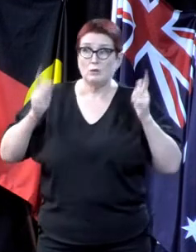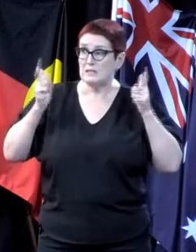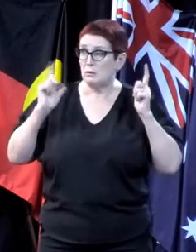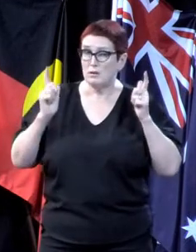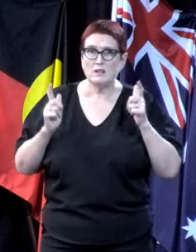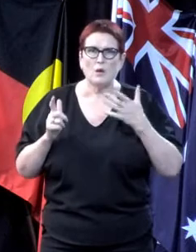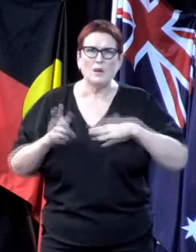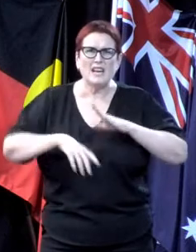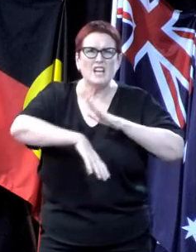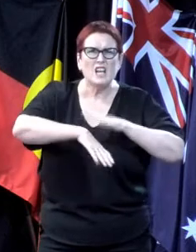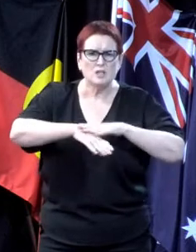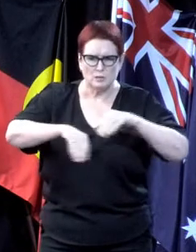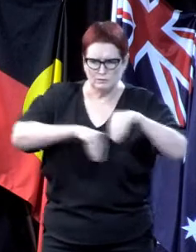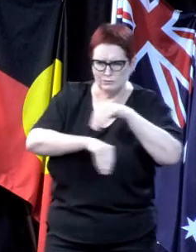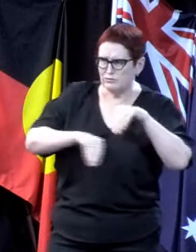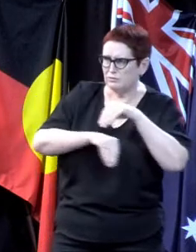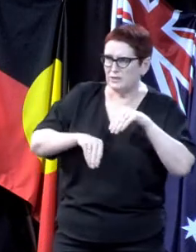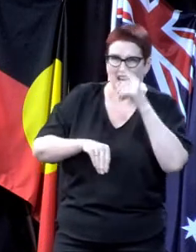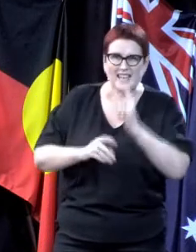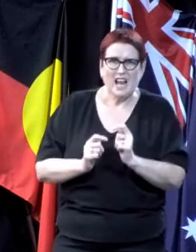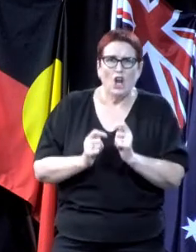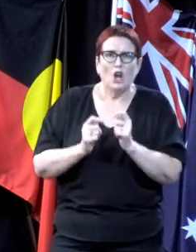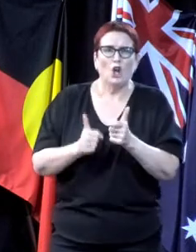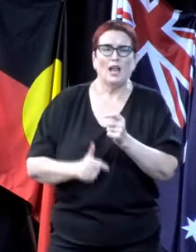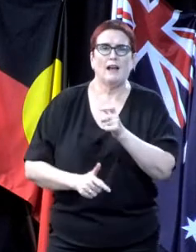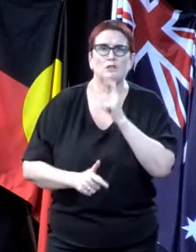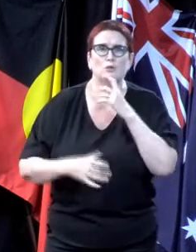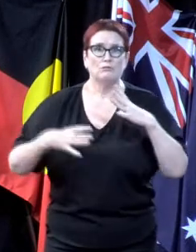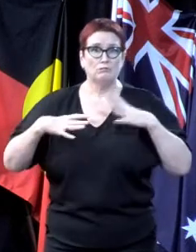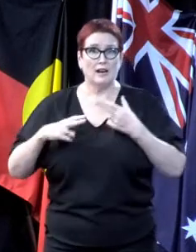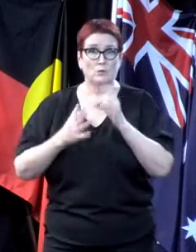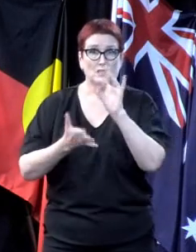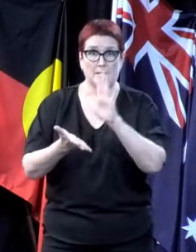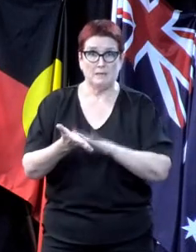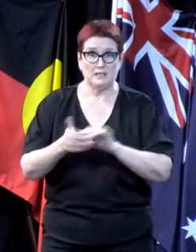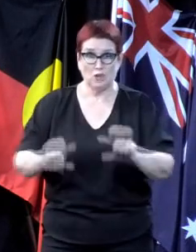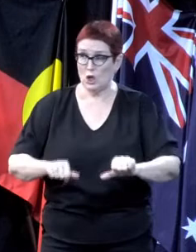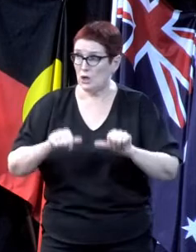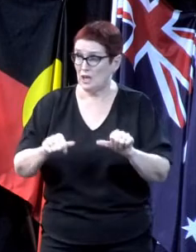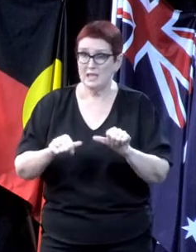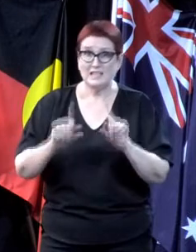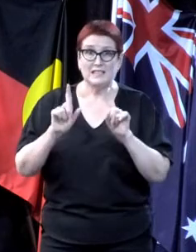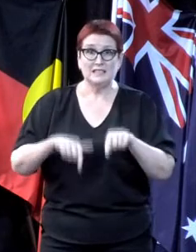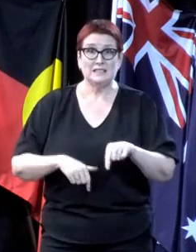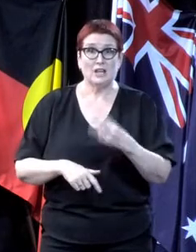Might we have an early afternoon break for 10 minutes and resume at 3.02? How could we possibly resist?